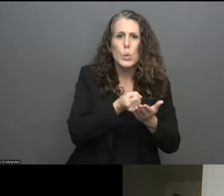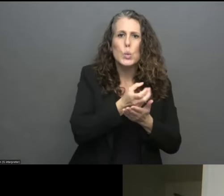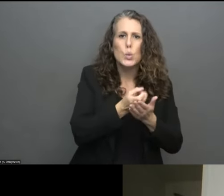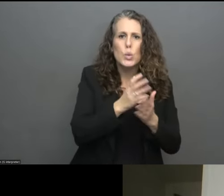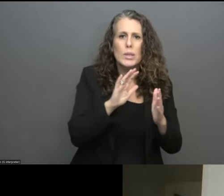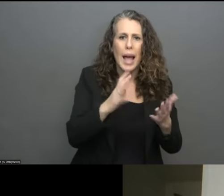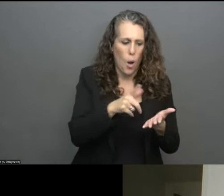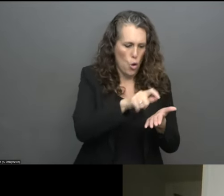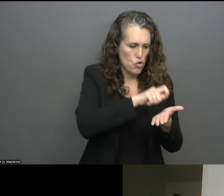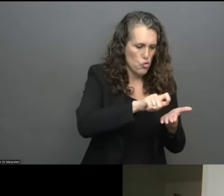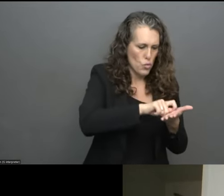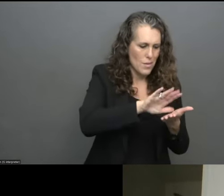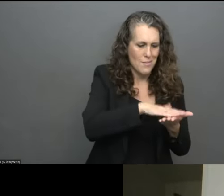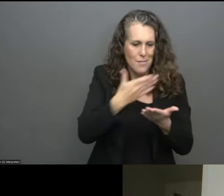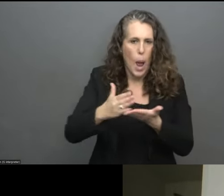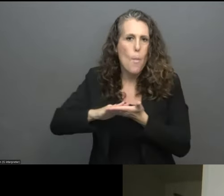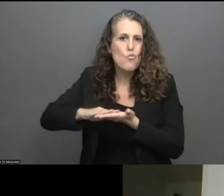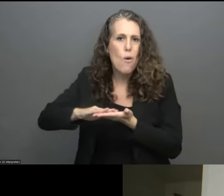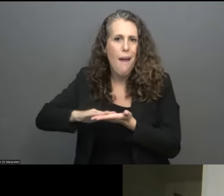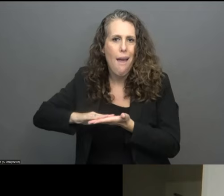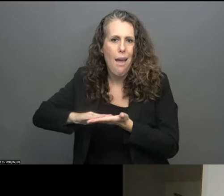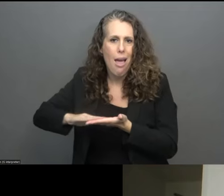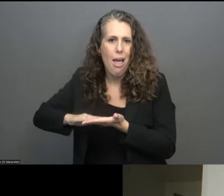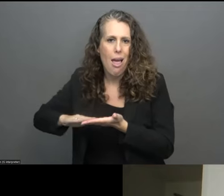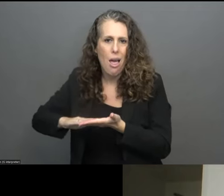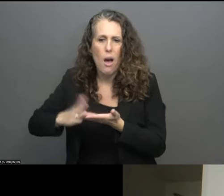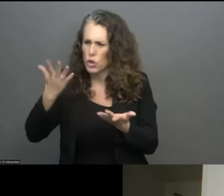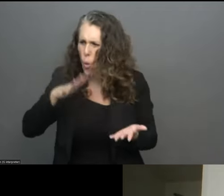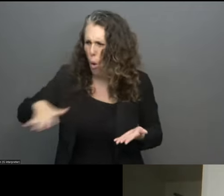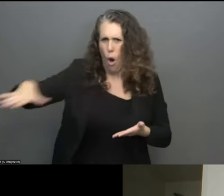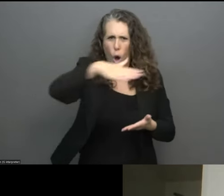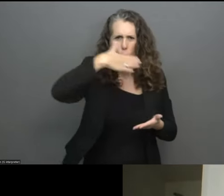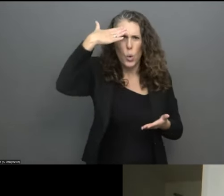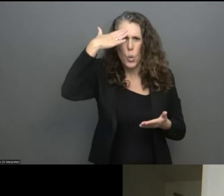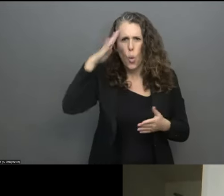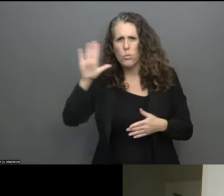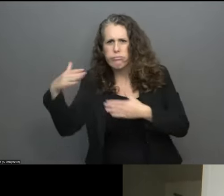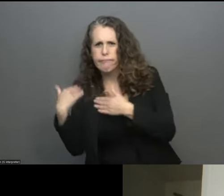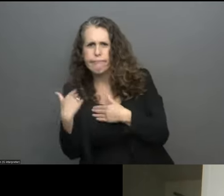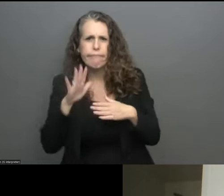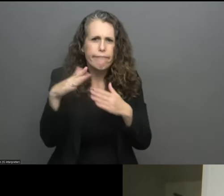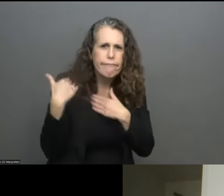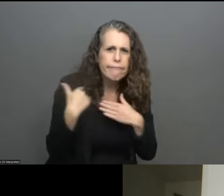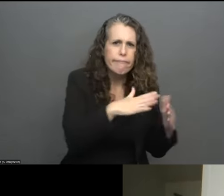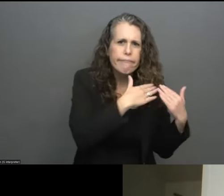into Braille and that is something that happens that everyone knows what they're supposed to have not had a situation whereby a person 10:30:29 visibility is coming to save the